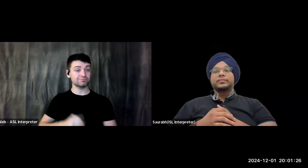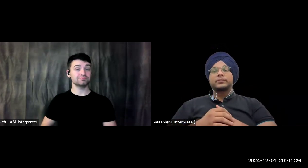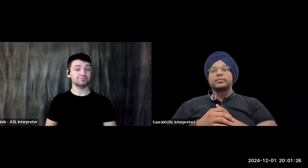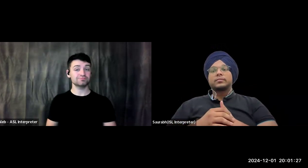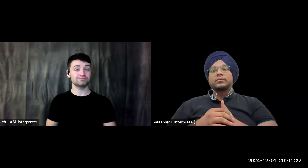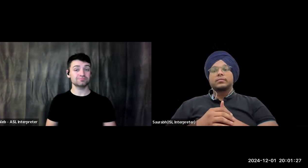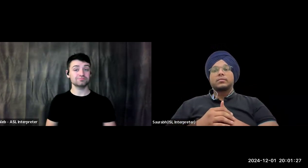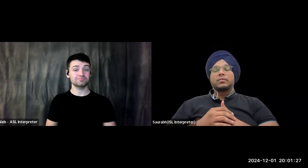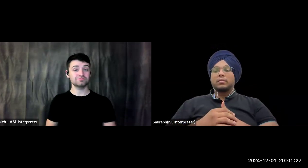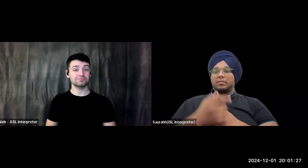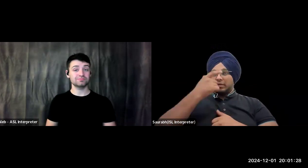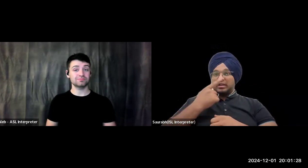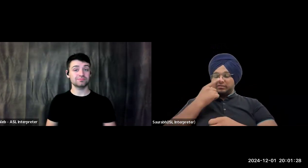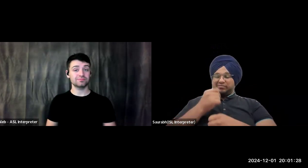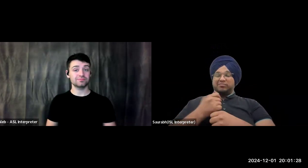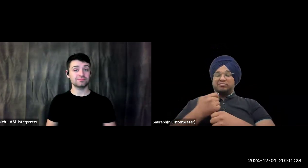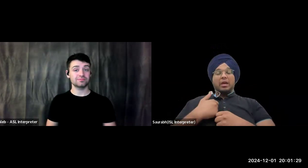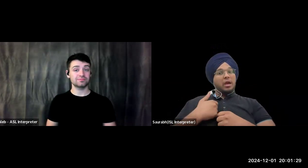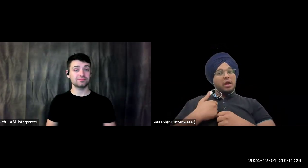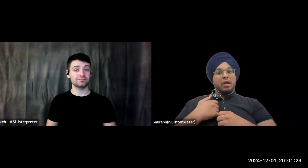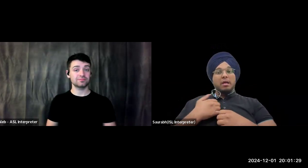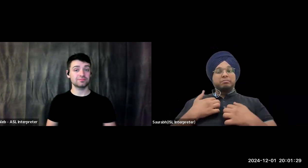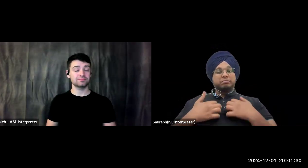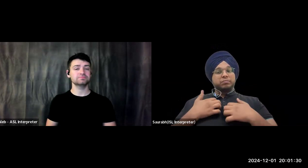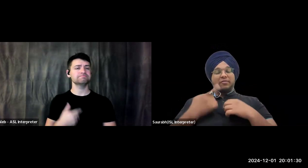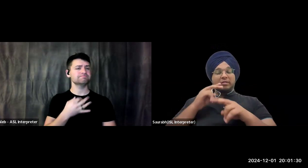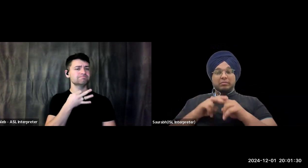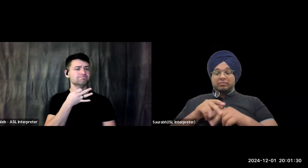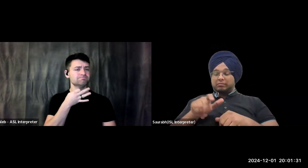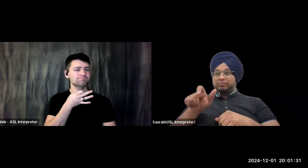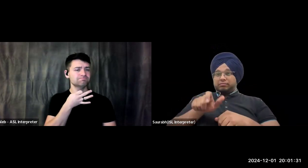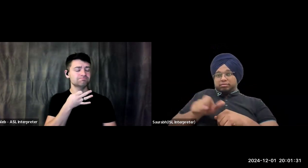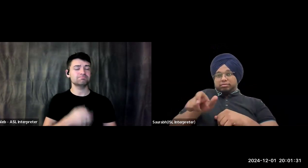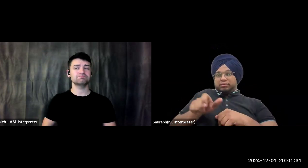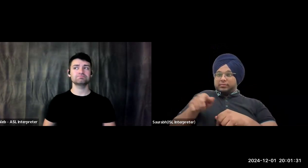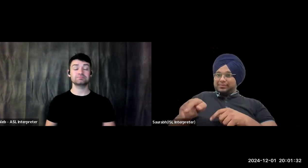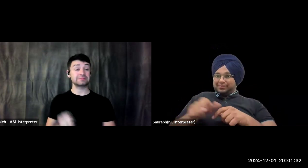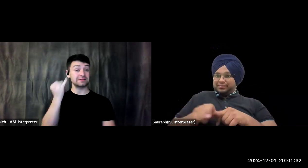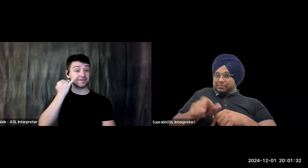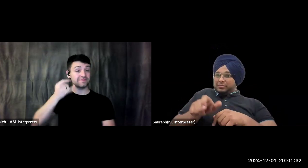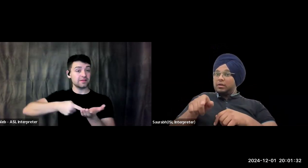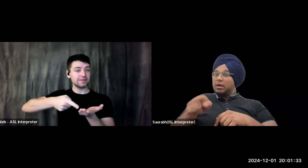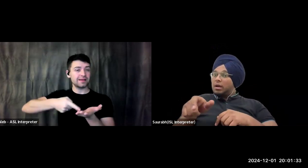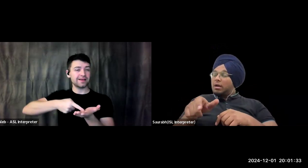I am curious if it vibrates, does it have certain kinds of